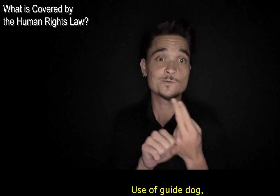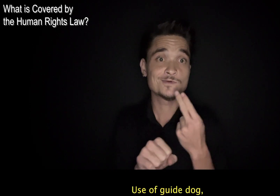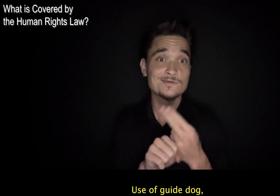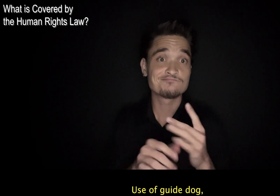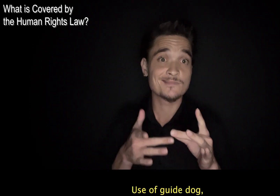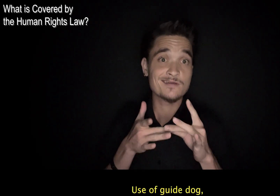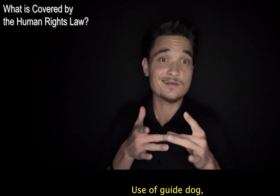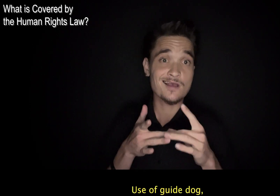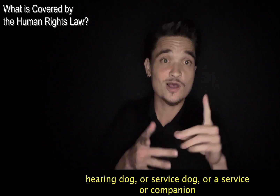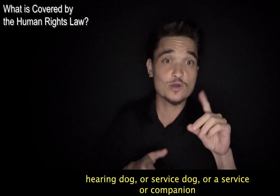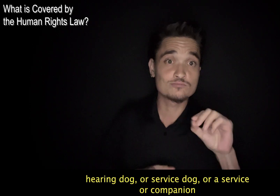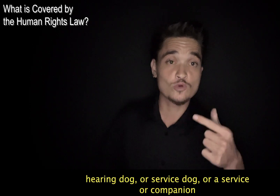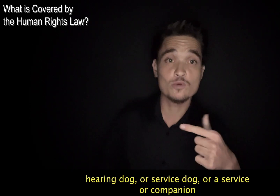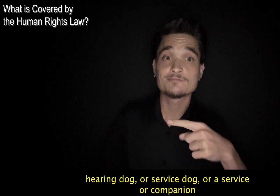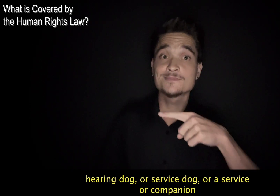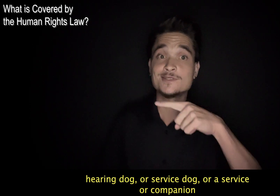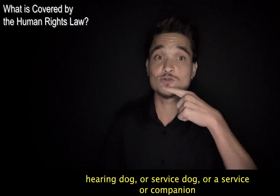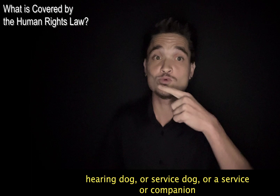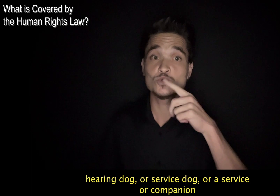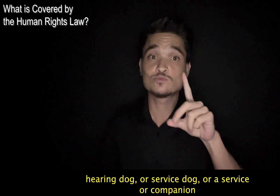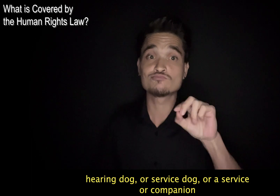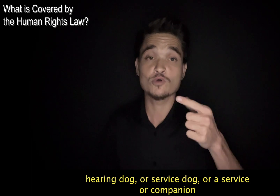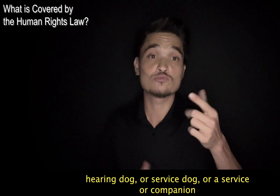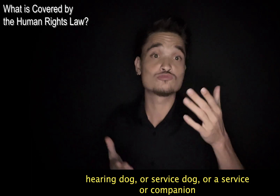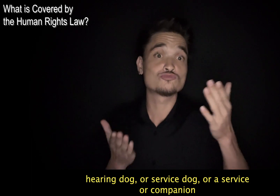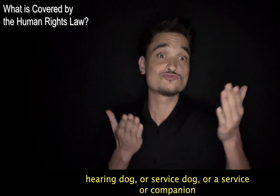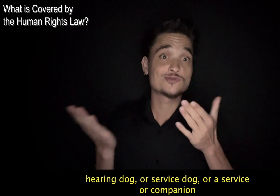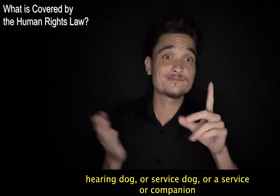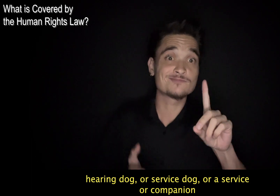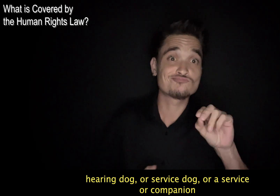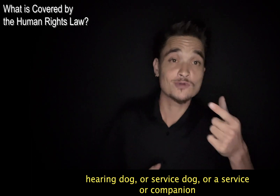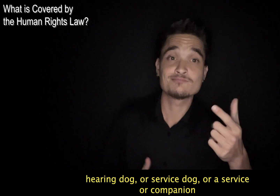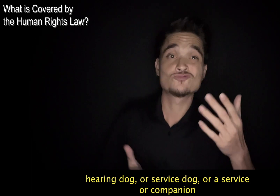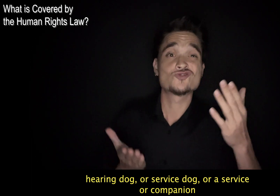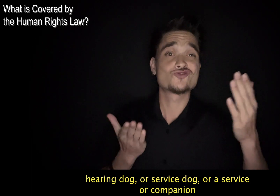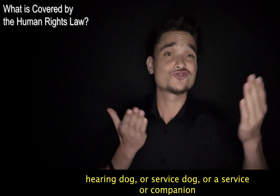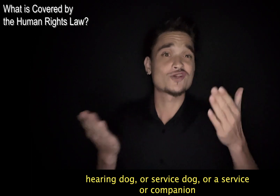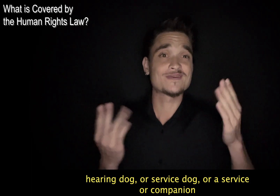Use of guide dog, hearing dog, or service dog, or a service or companion